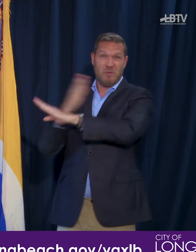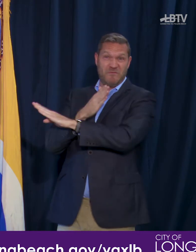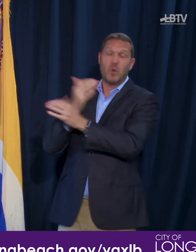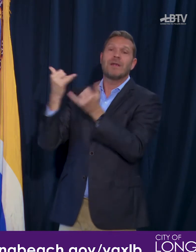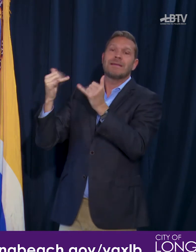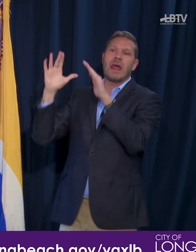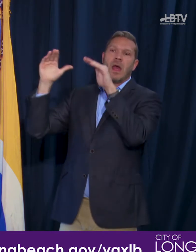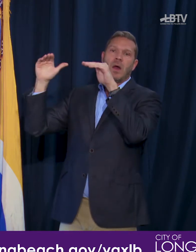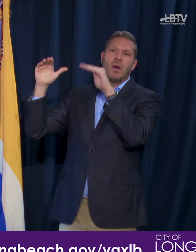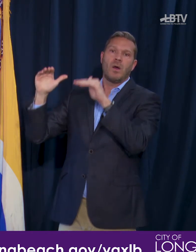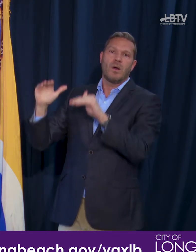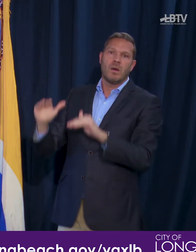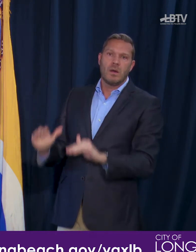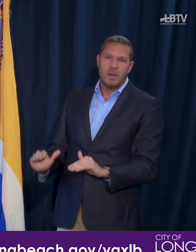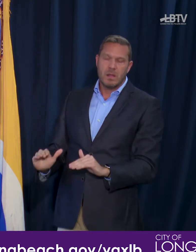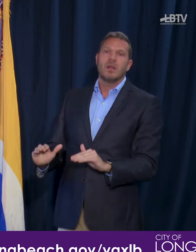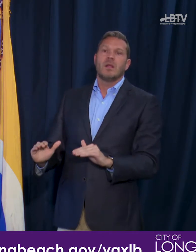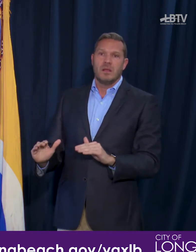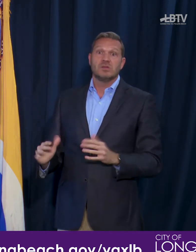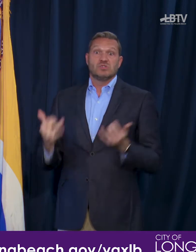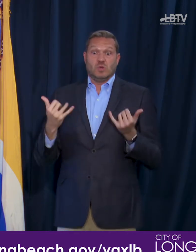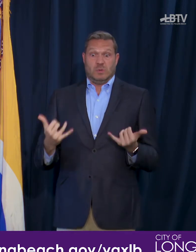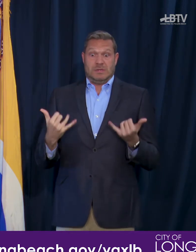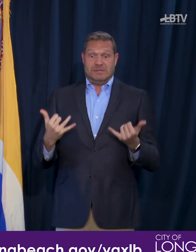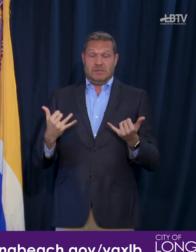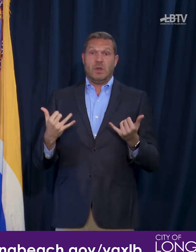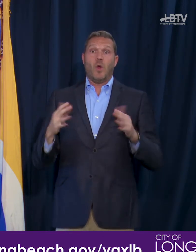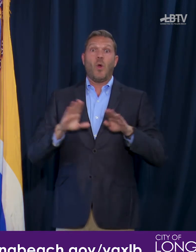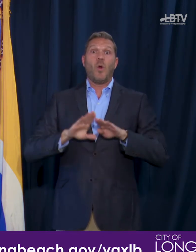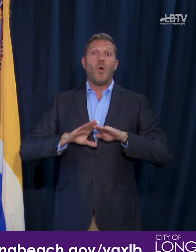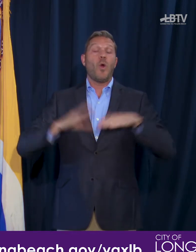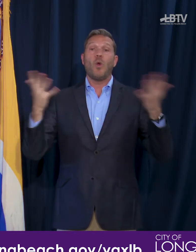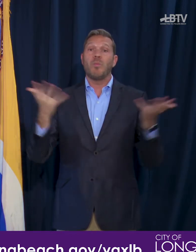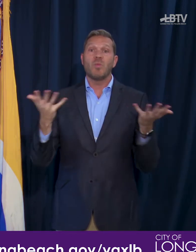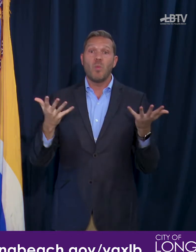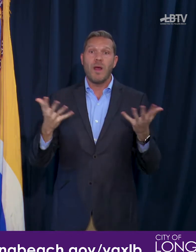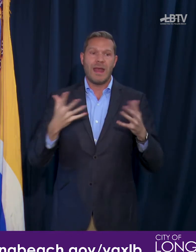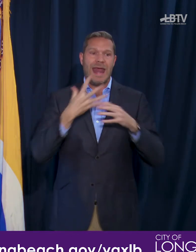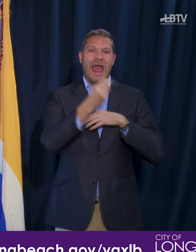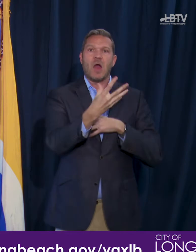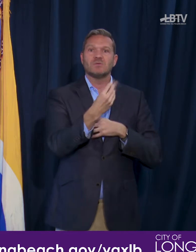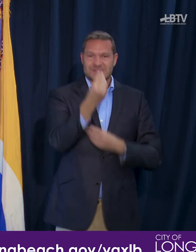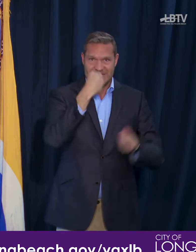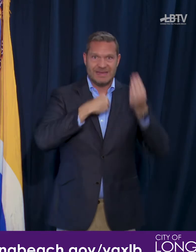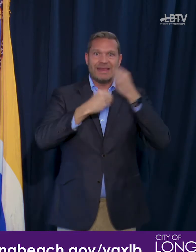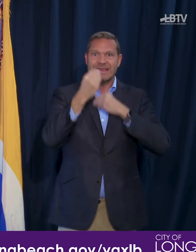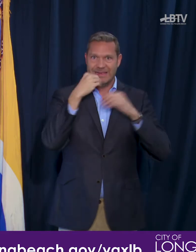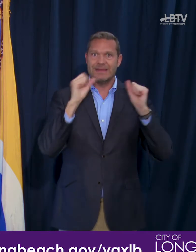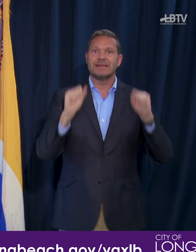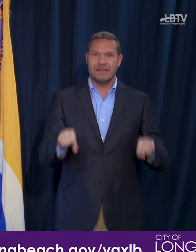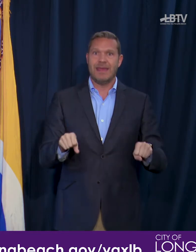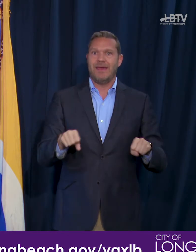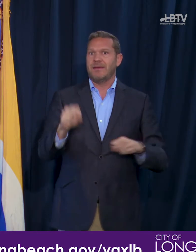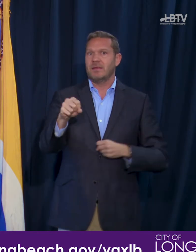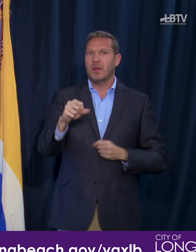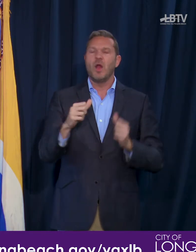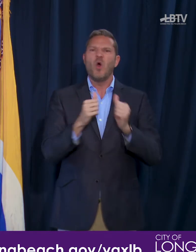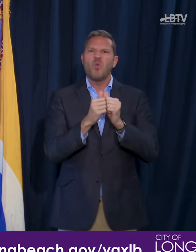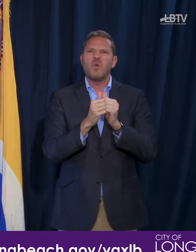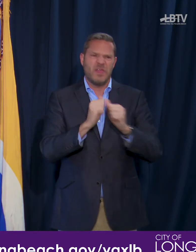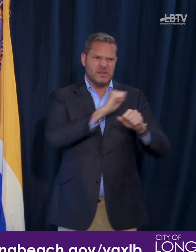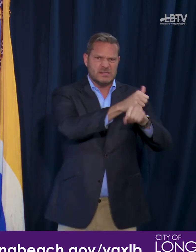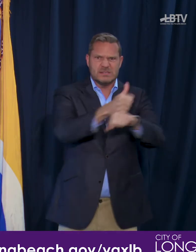today patio dining is, has reopened with additional restrictions on how spacing on tables and